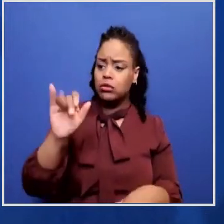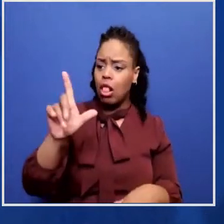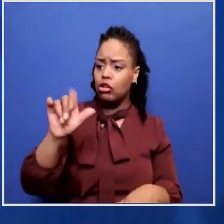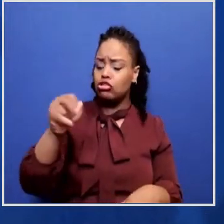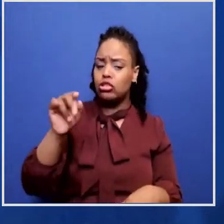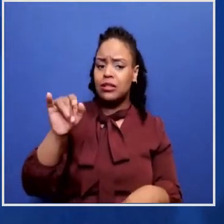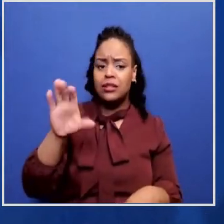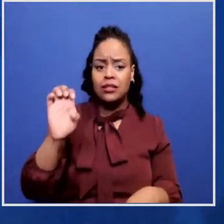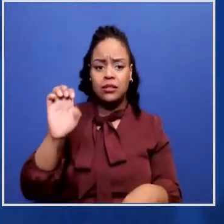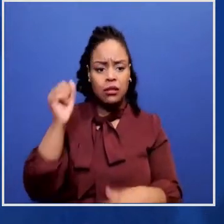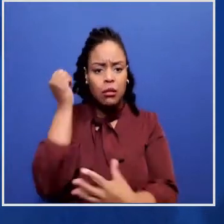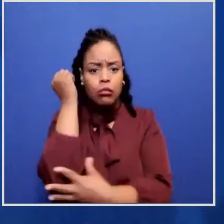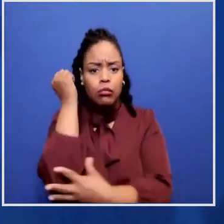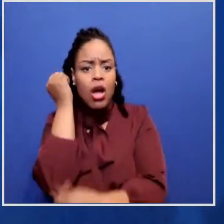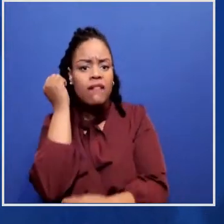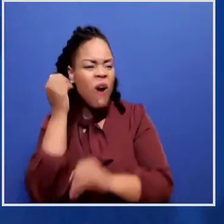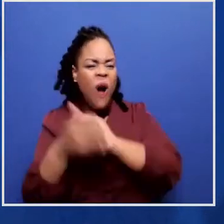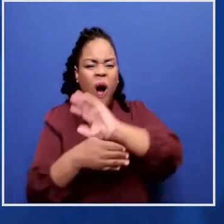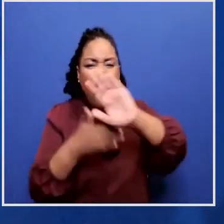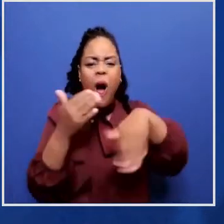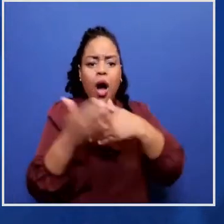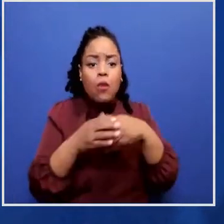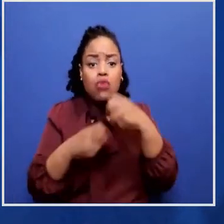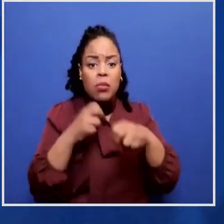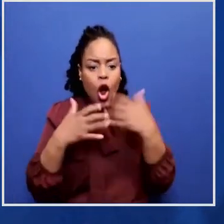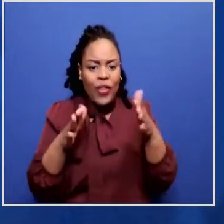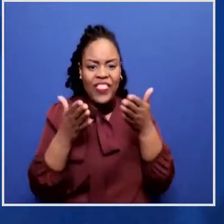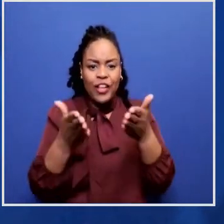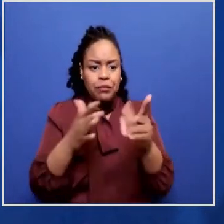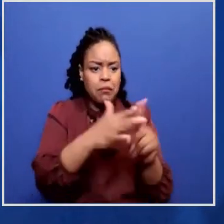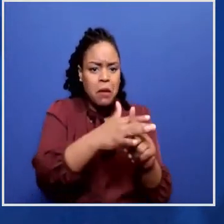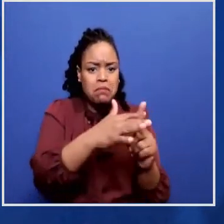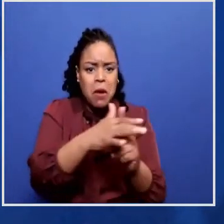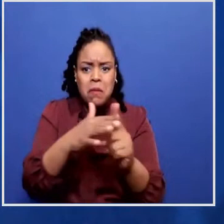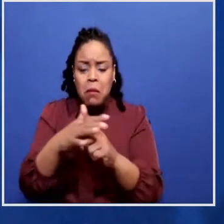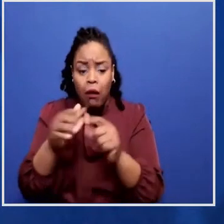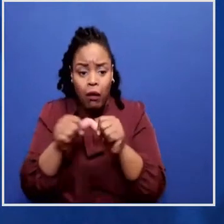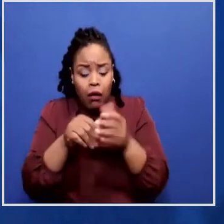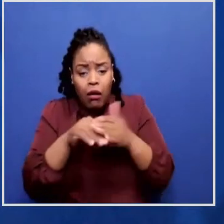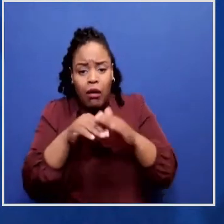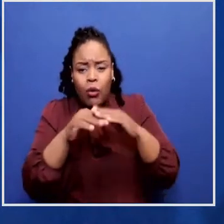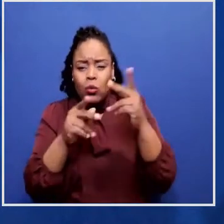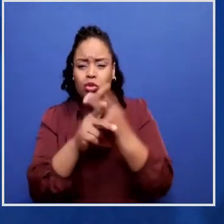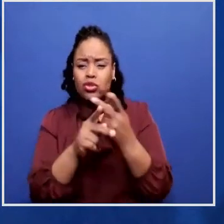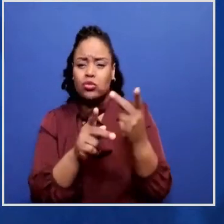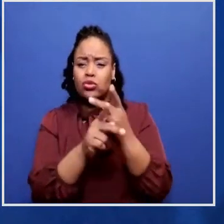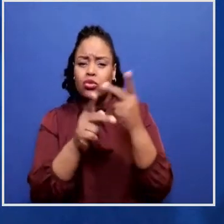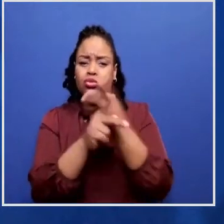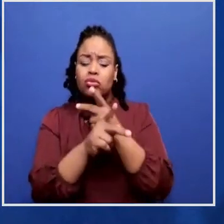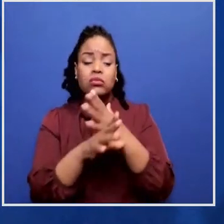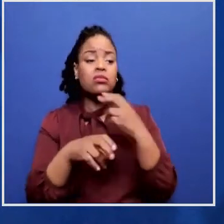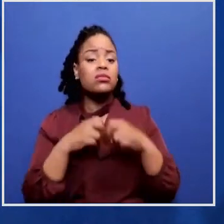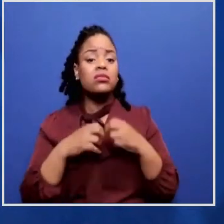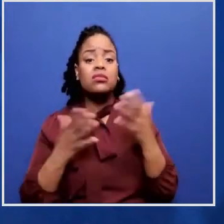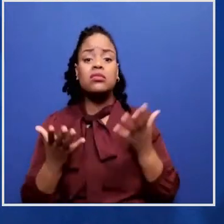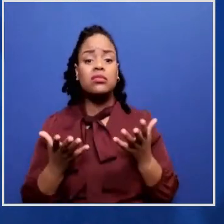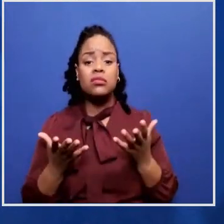INJUSTICE, POVERTY, THIS PANDEMIC HAS ONLY MADE THEM